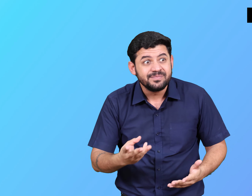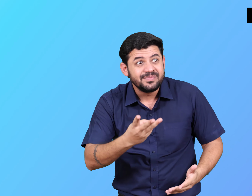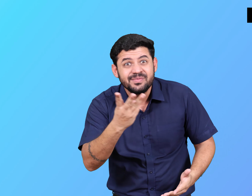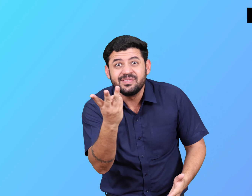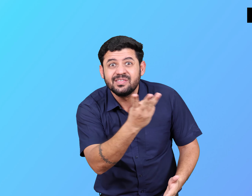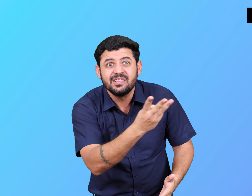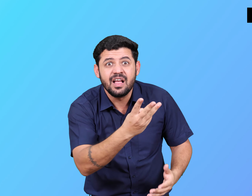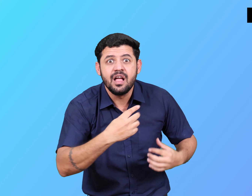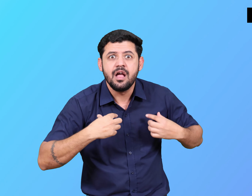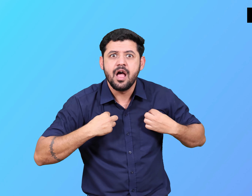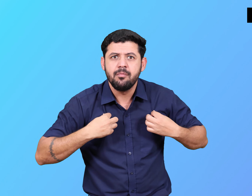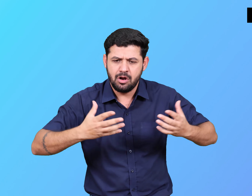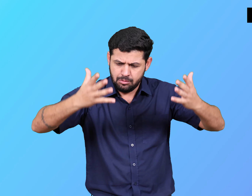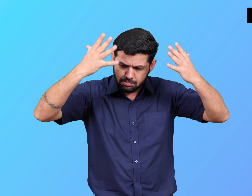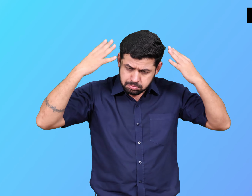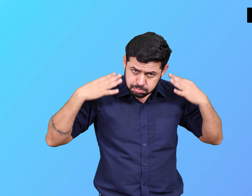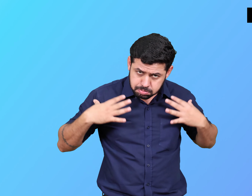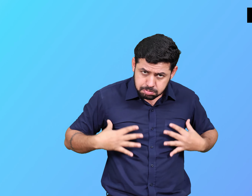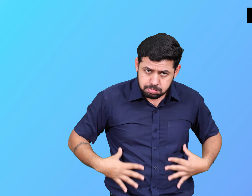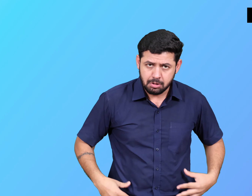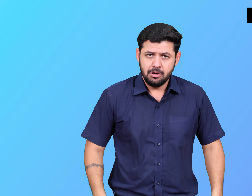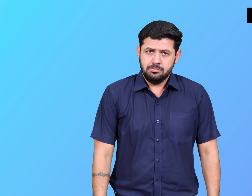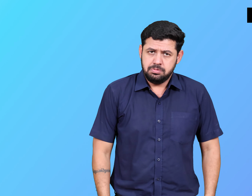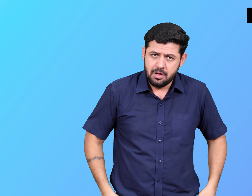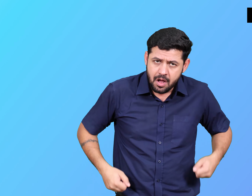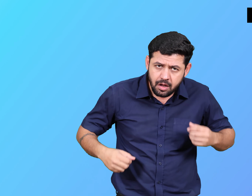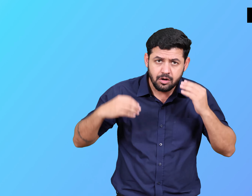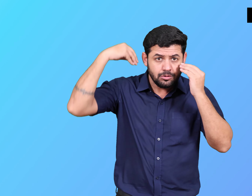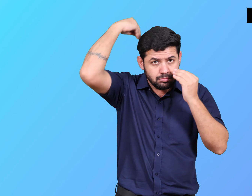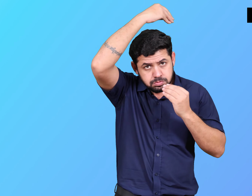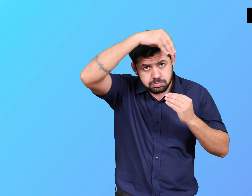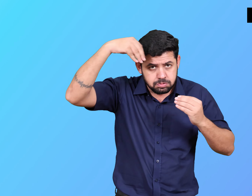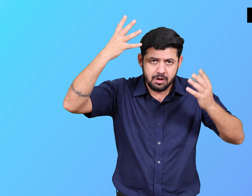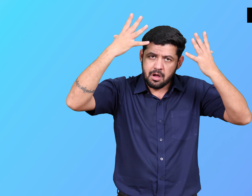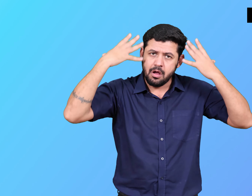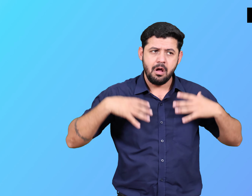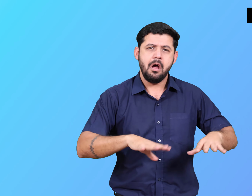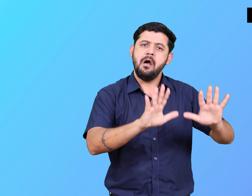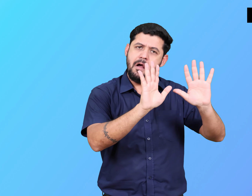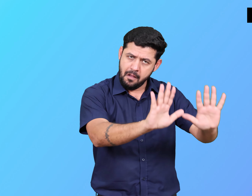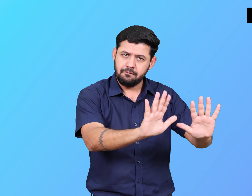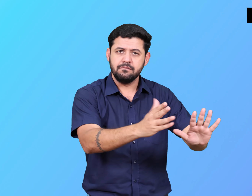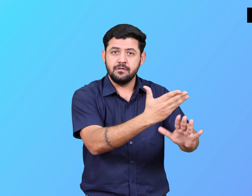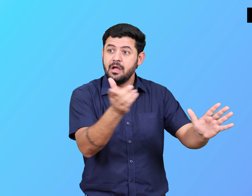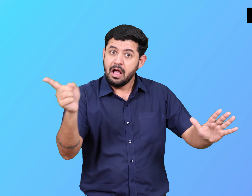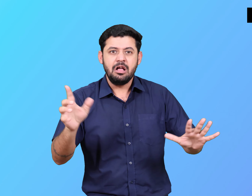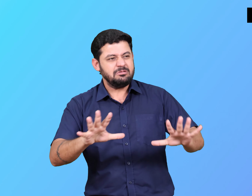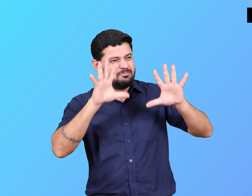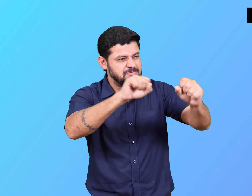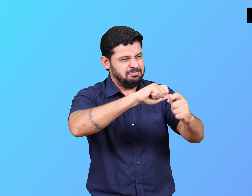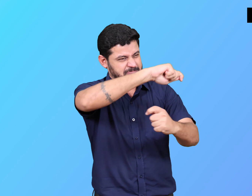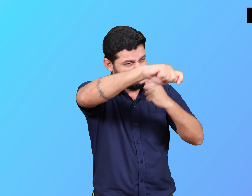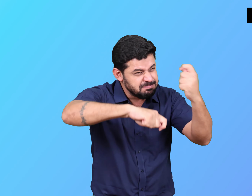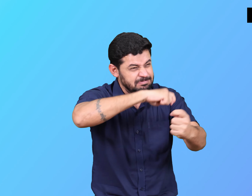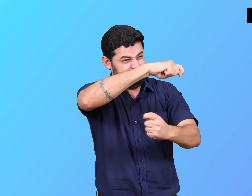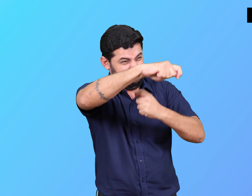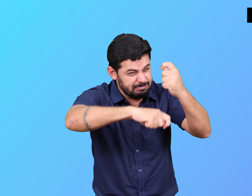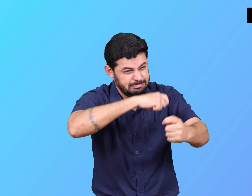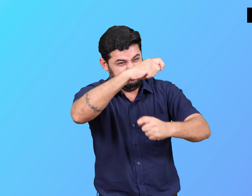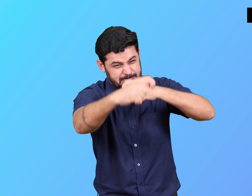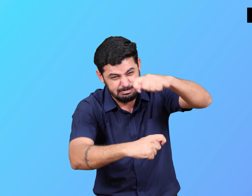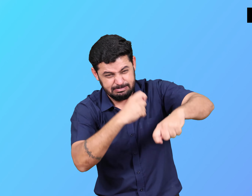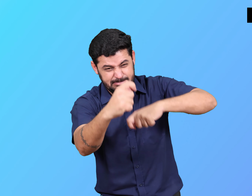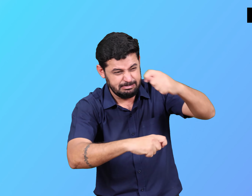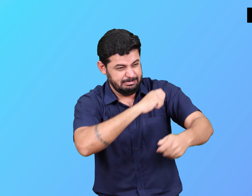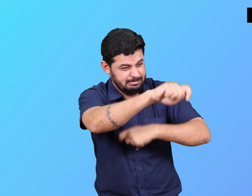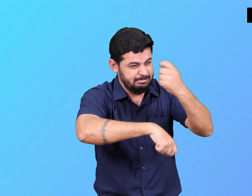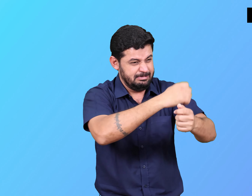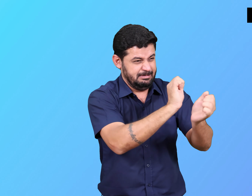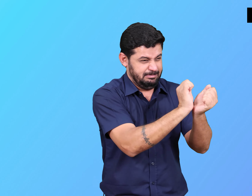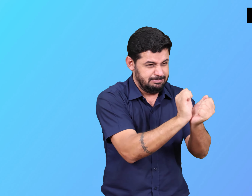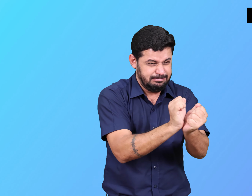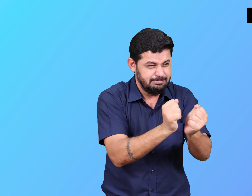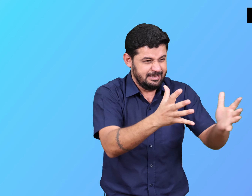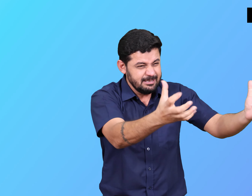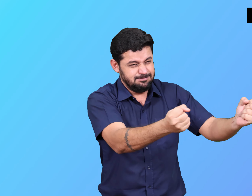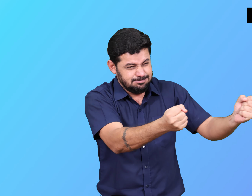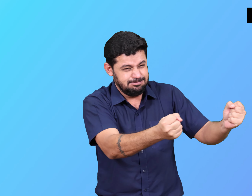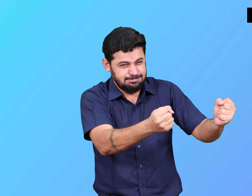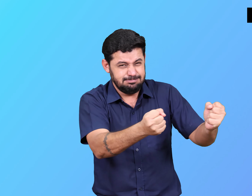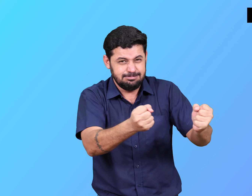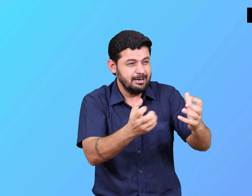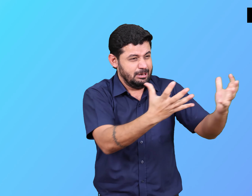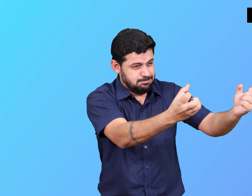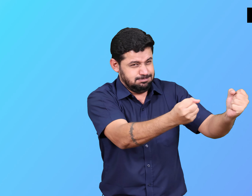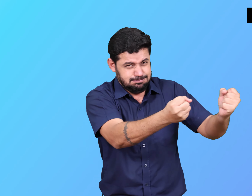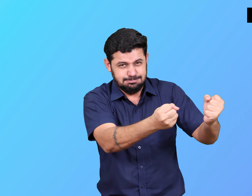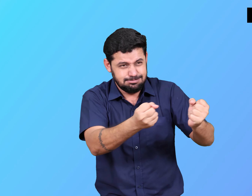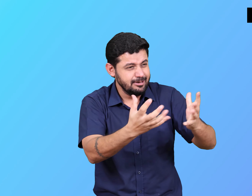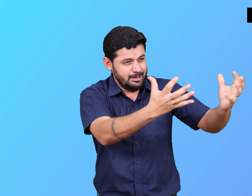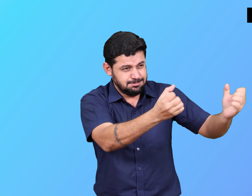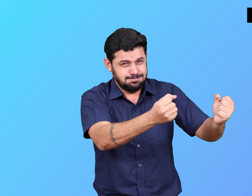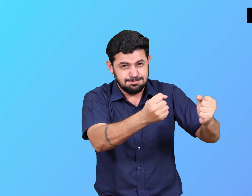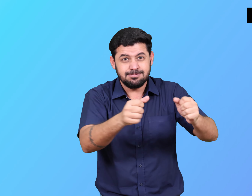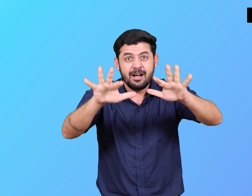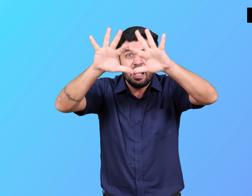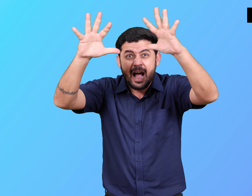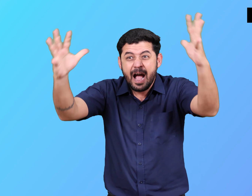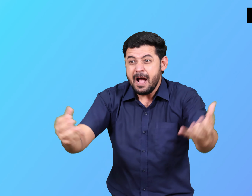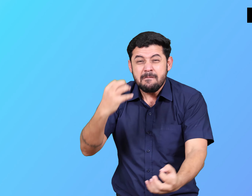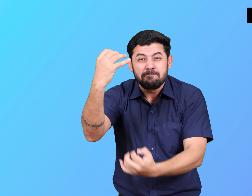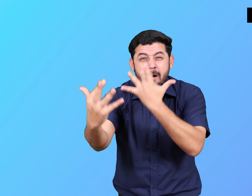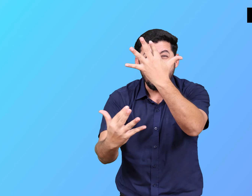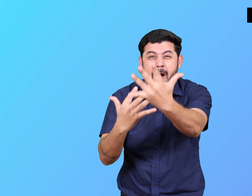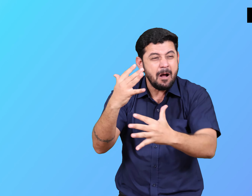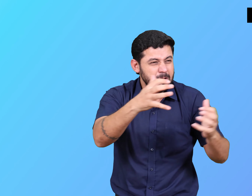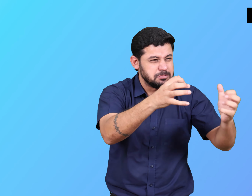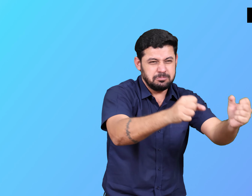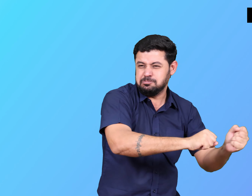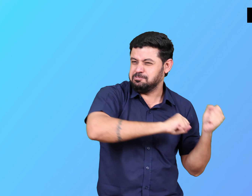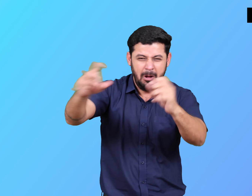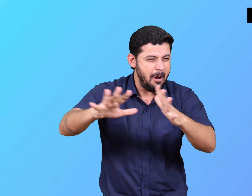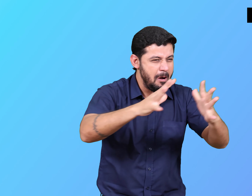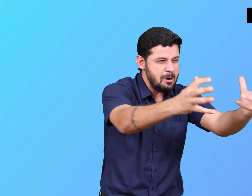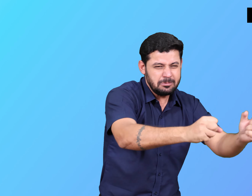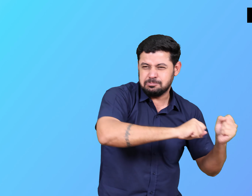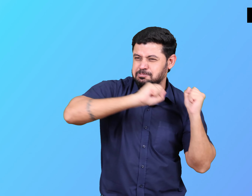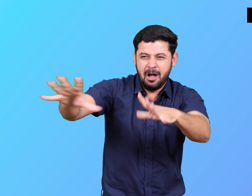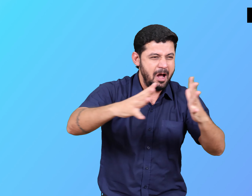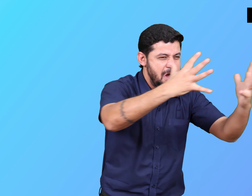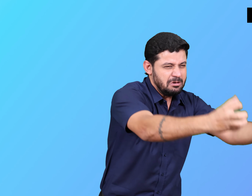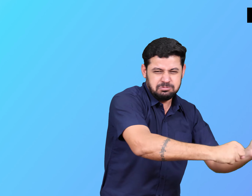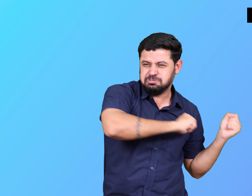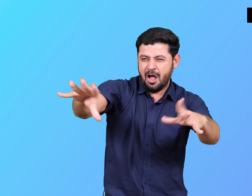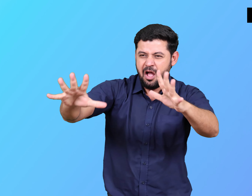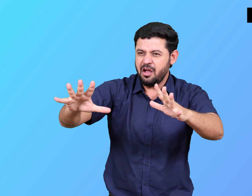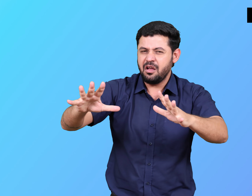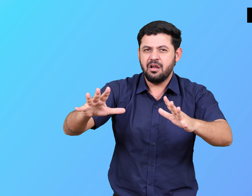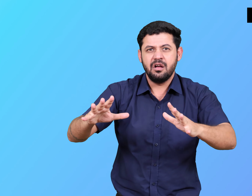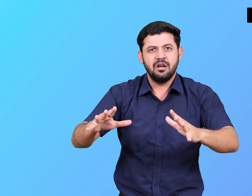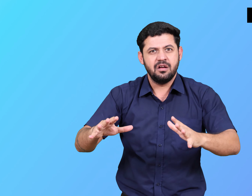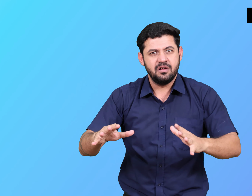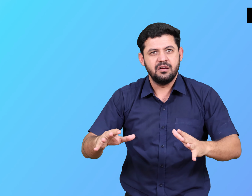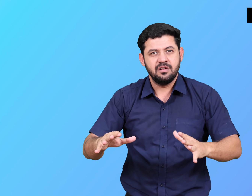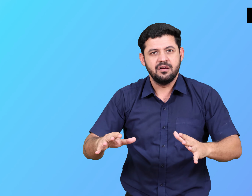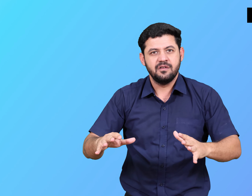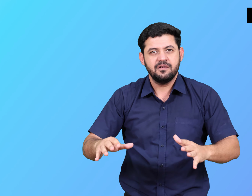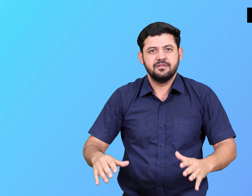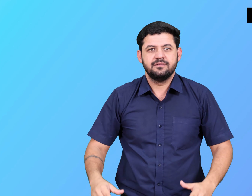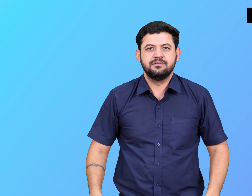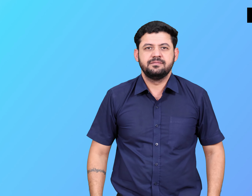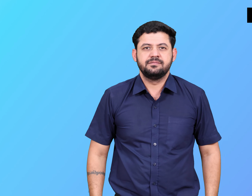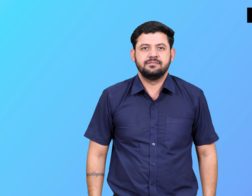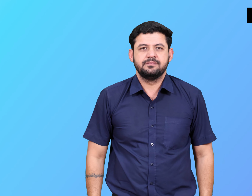So Shadrach, Meshach and Abednego were tied up and thrown into the hot furnace. They were wearing their robes, trousers, turbans and other clothes.